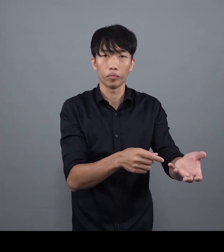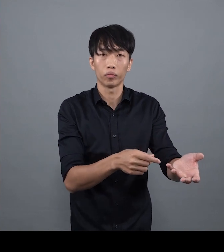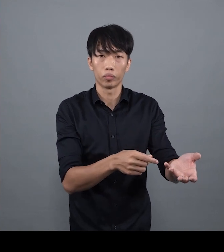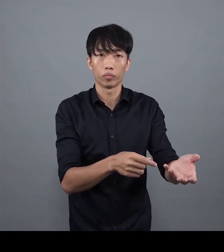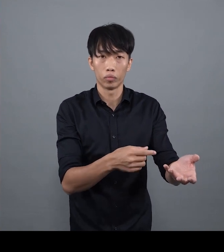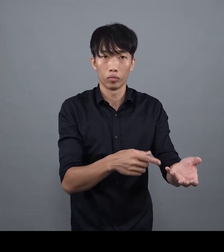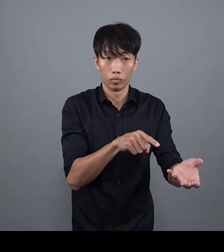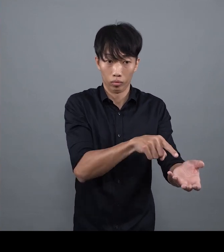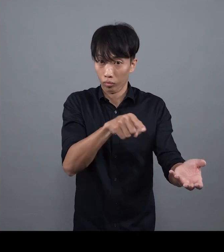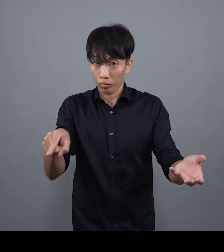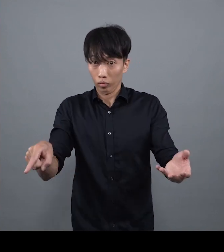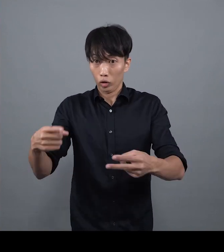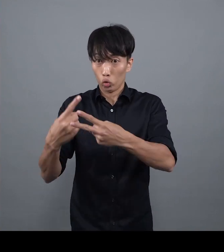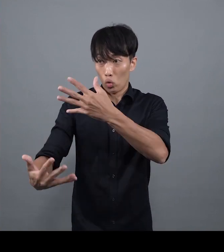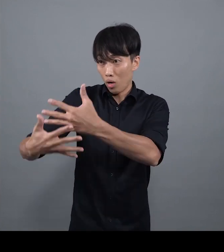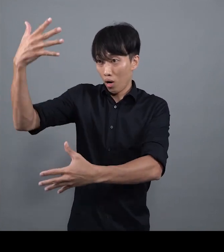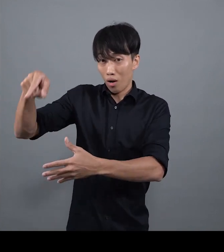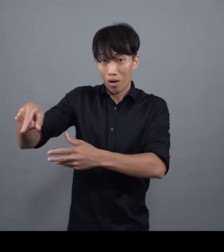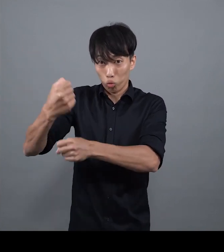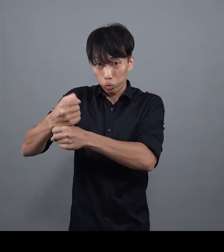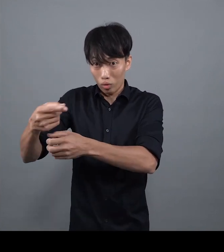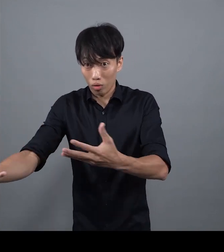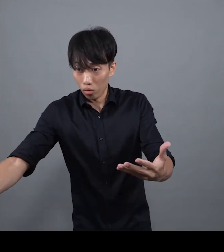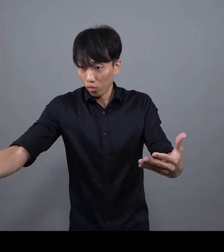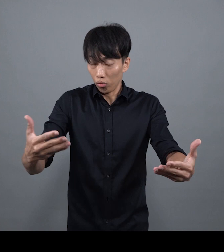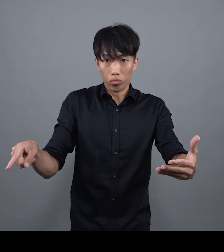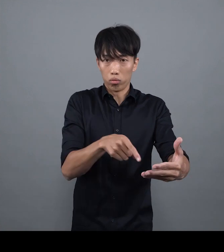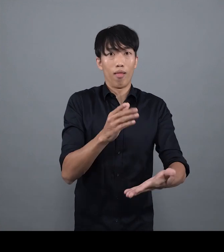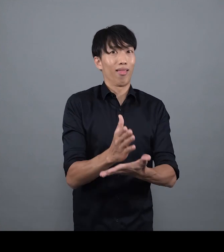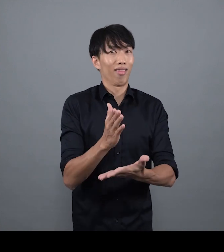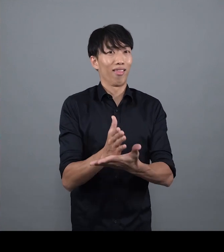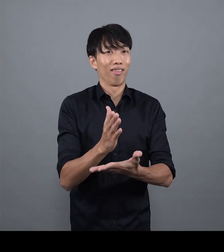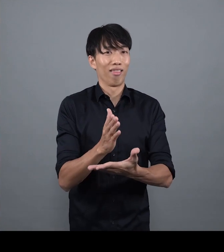It’s different from other ready-made objects fresh from the factory